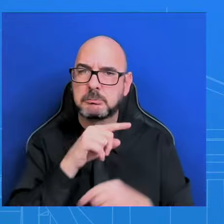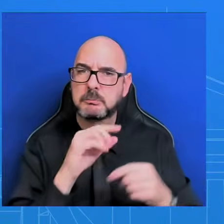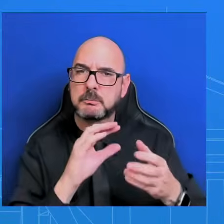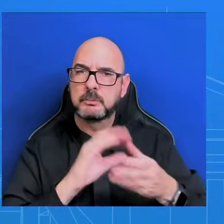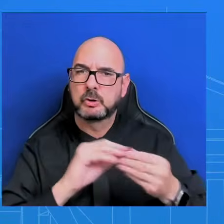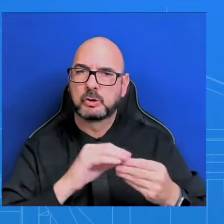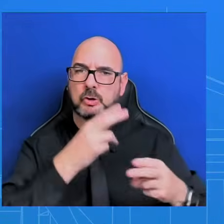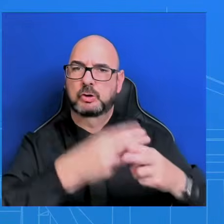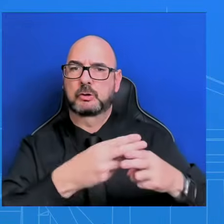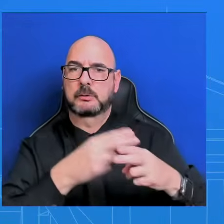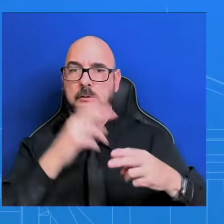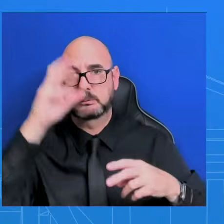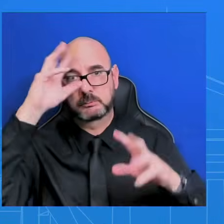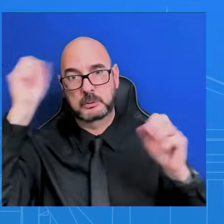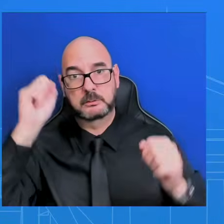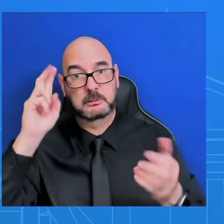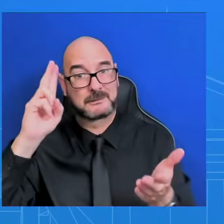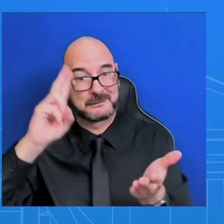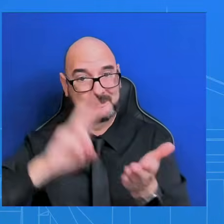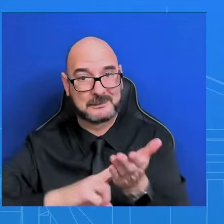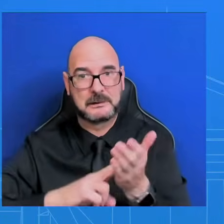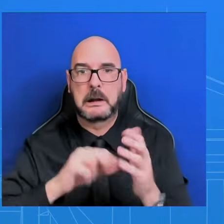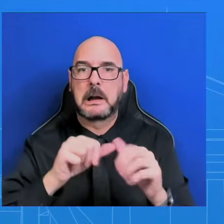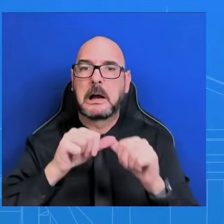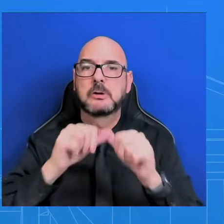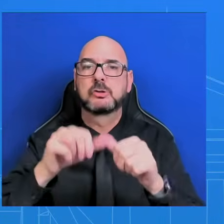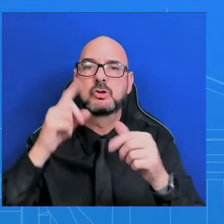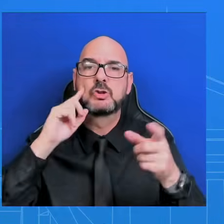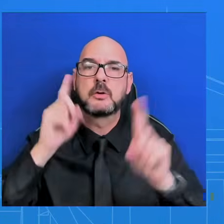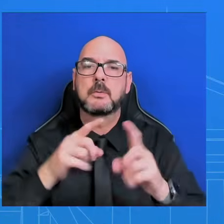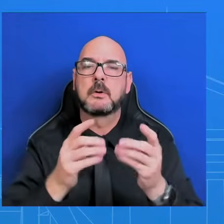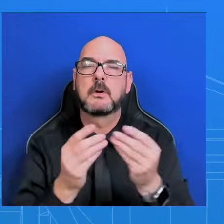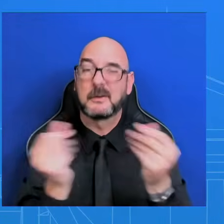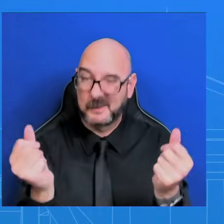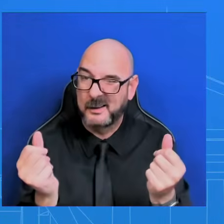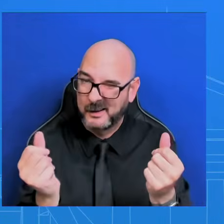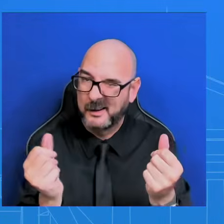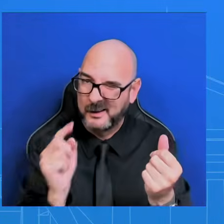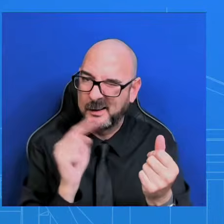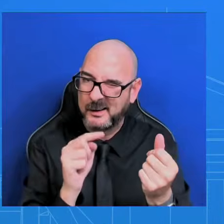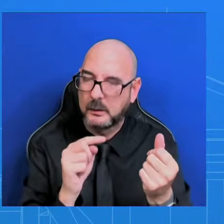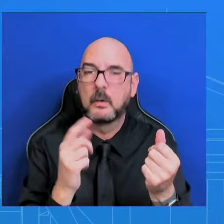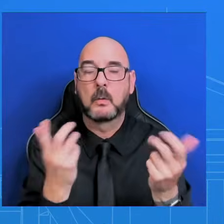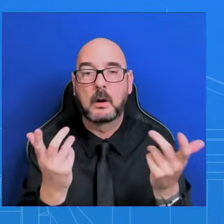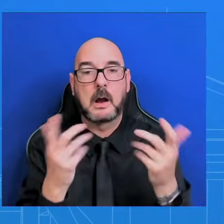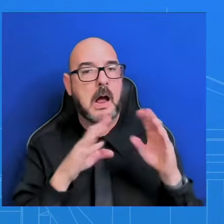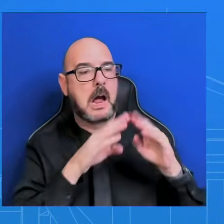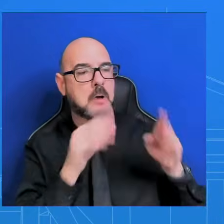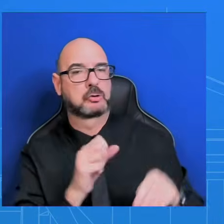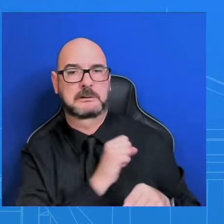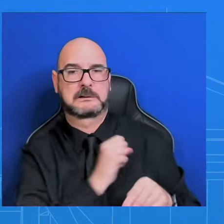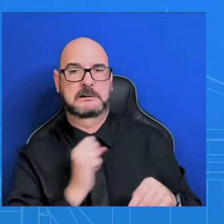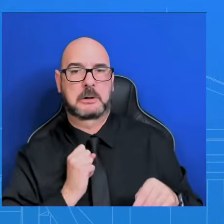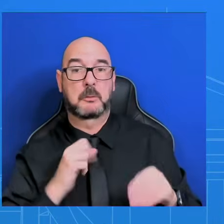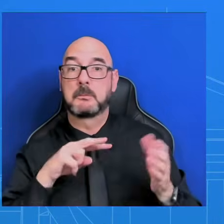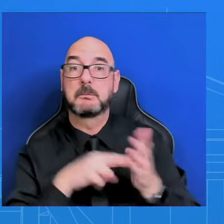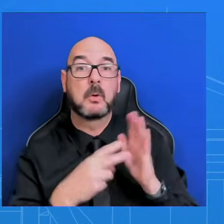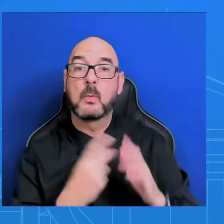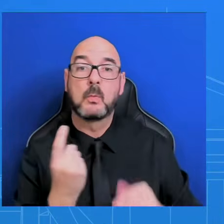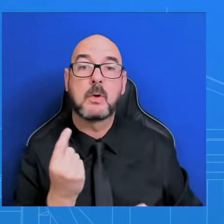passed by bipartisan majorities in the House and Senate that prevents a needless shutdown, maintains current funding levels,